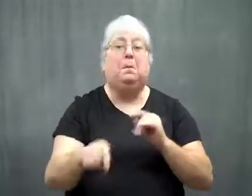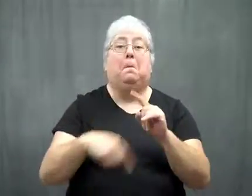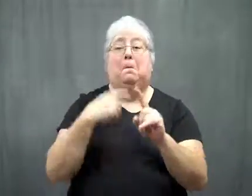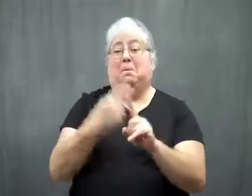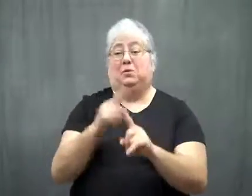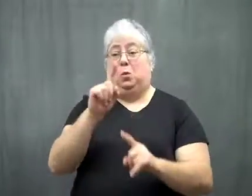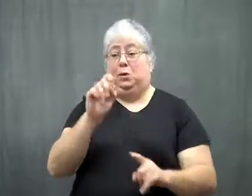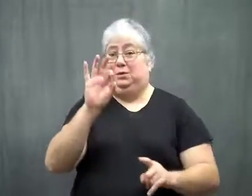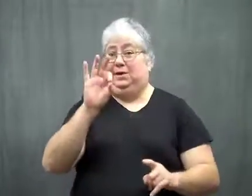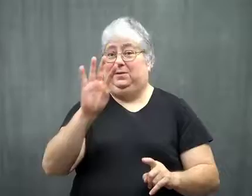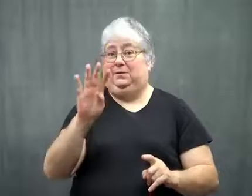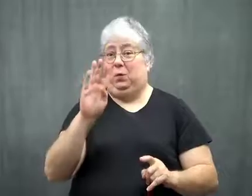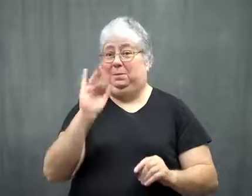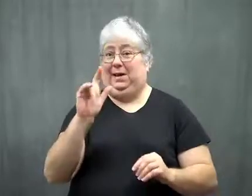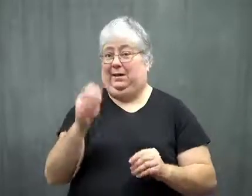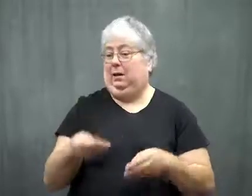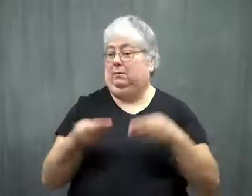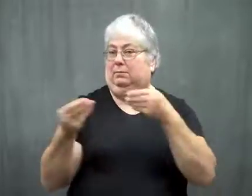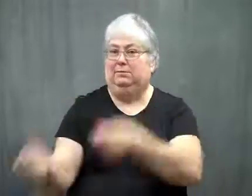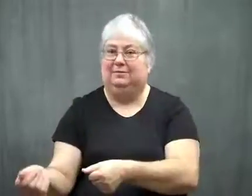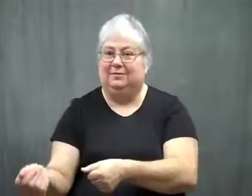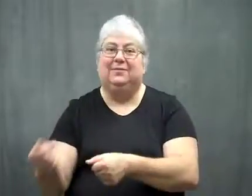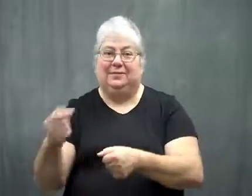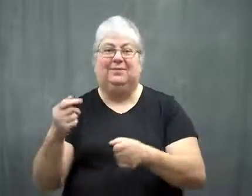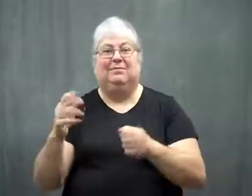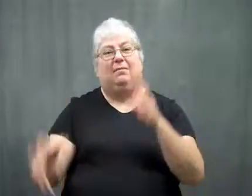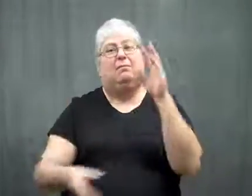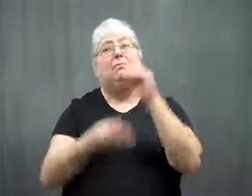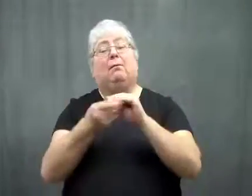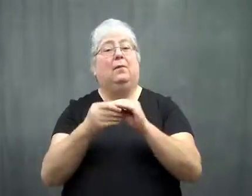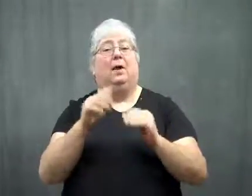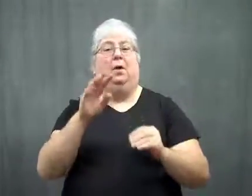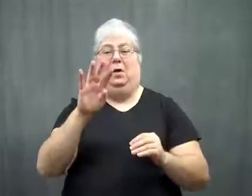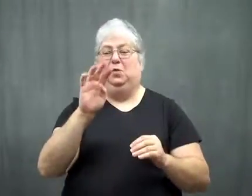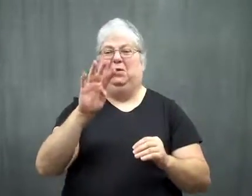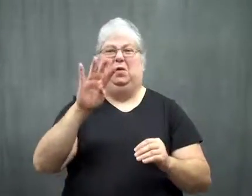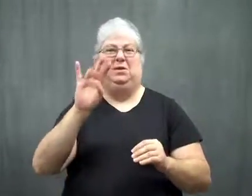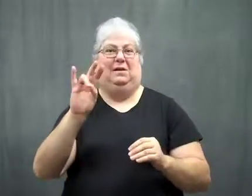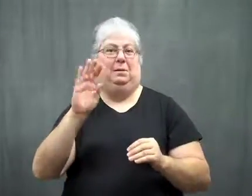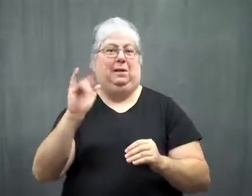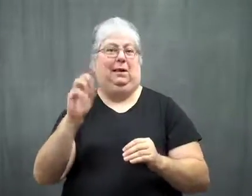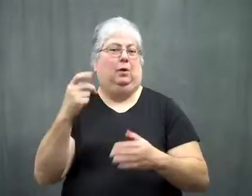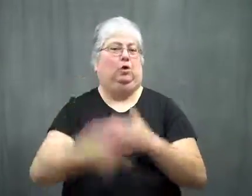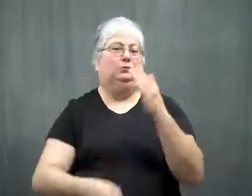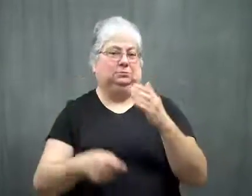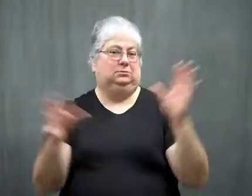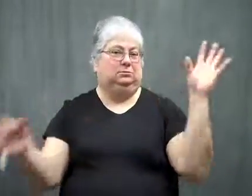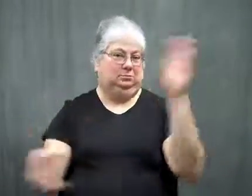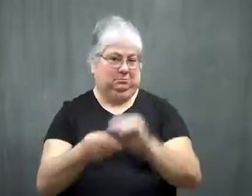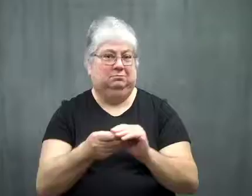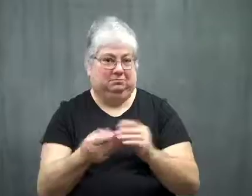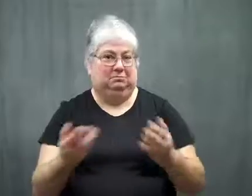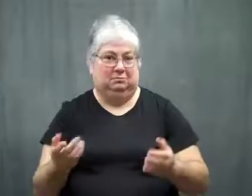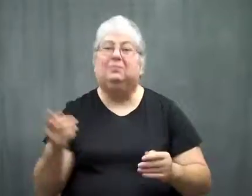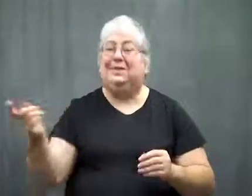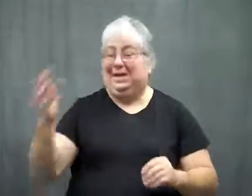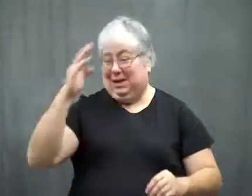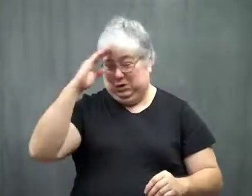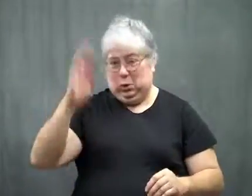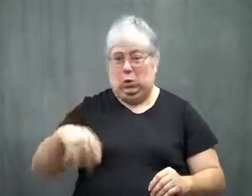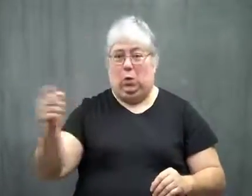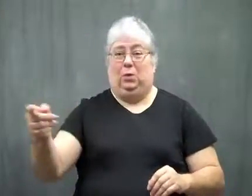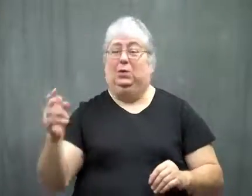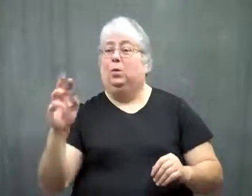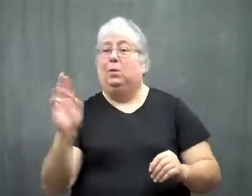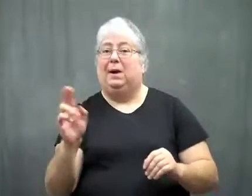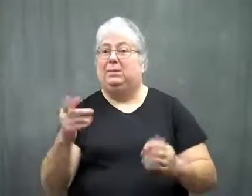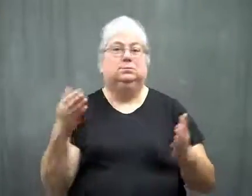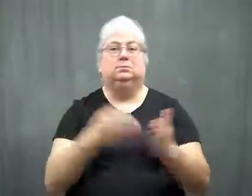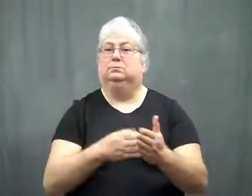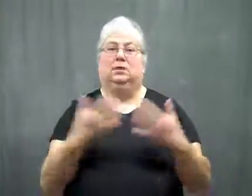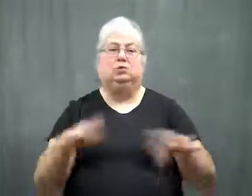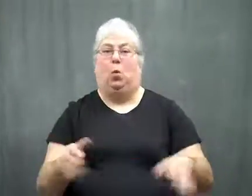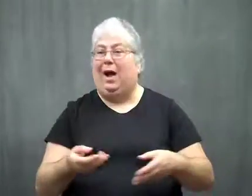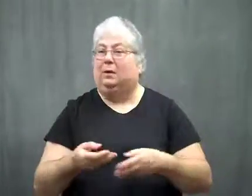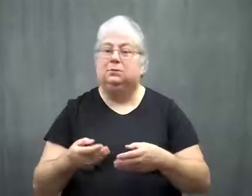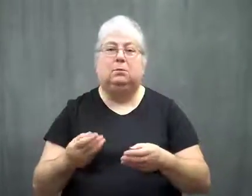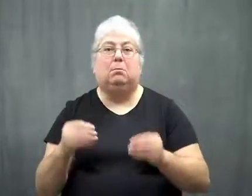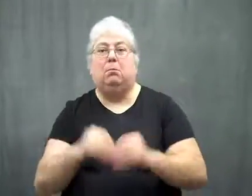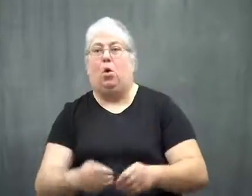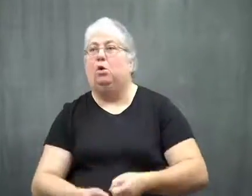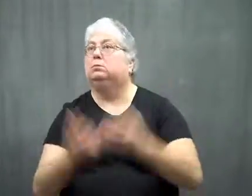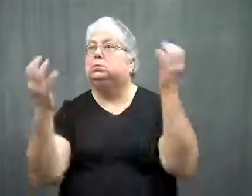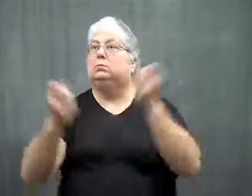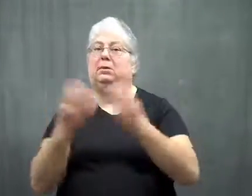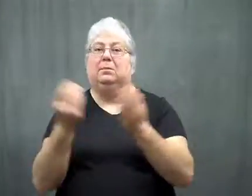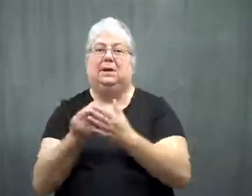There's also $194 billion in additonal spending, for a total of $447 billion.